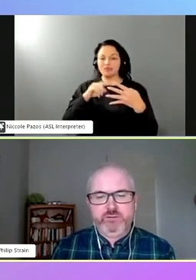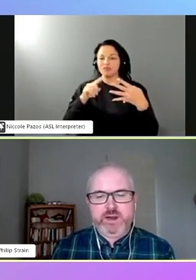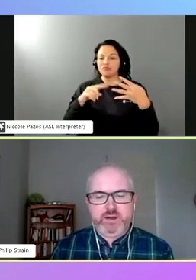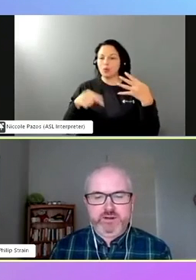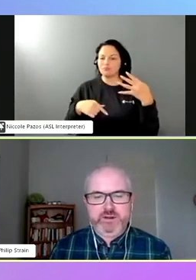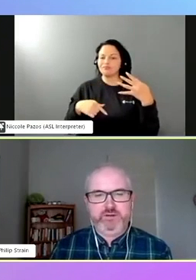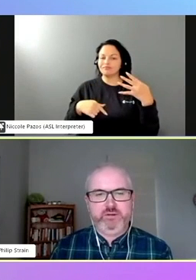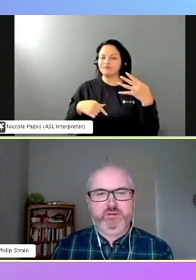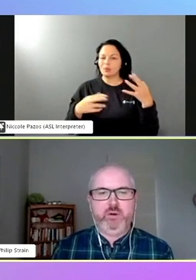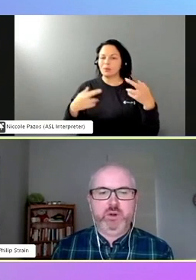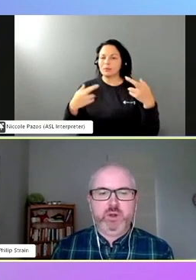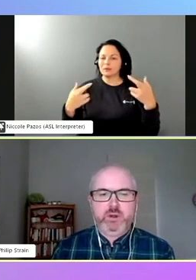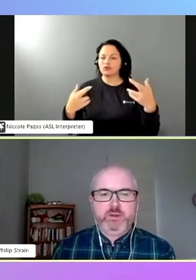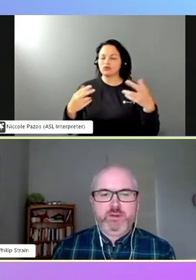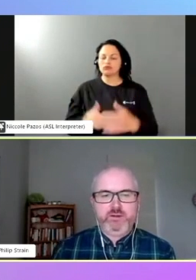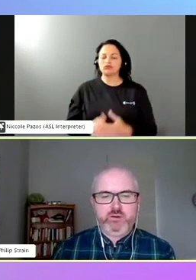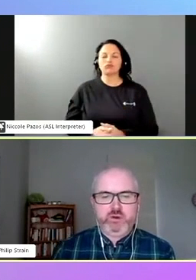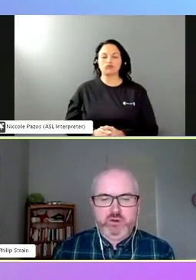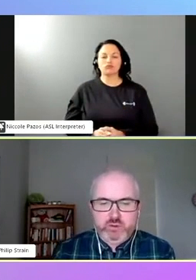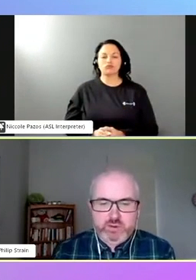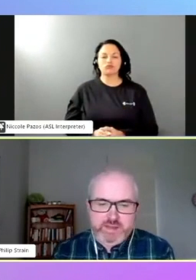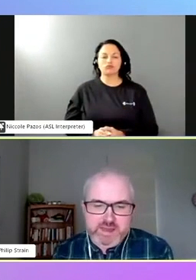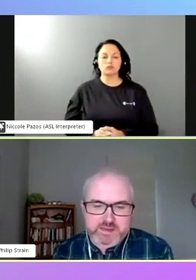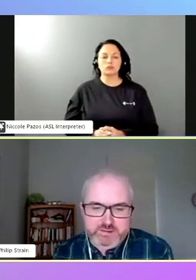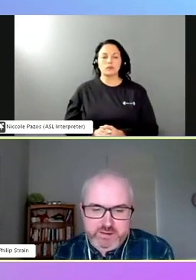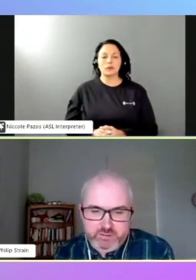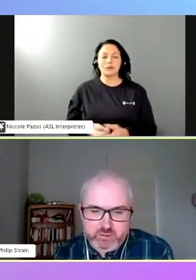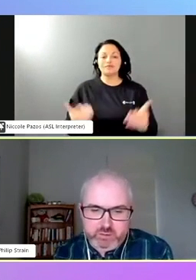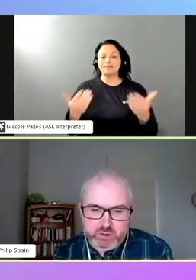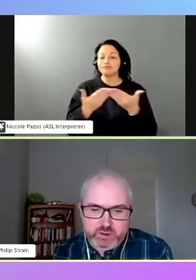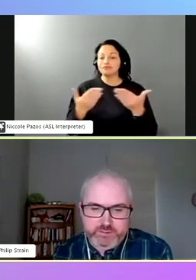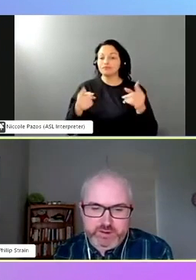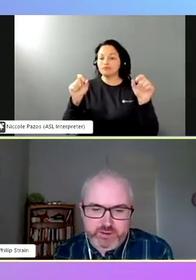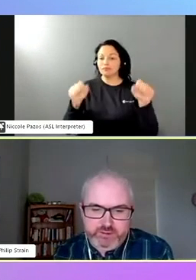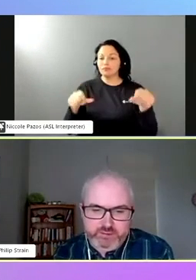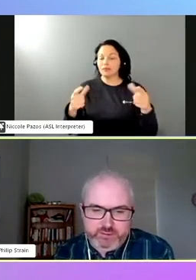The concept of distance, that most of us